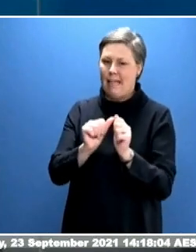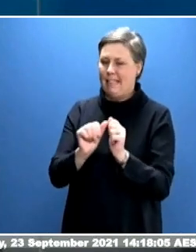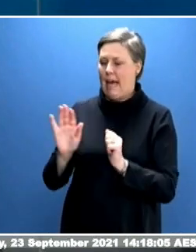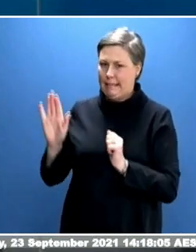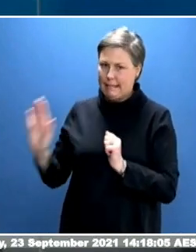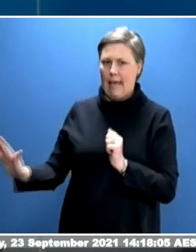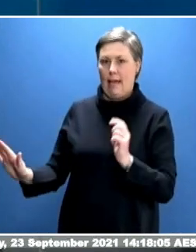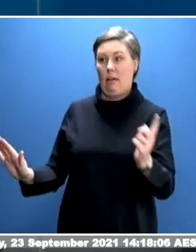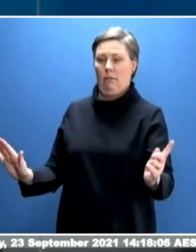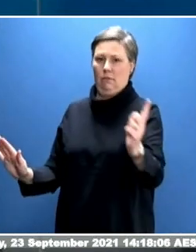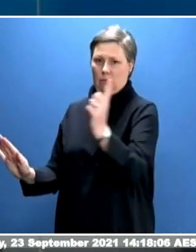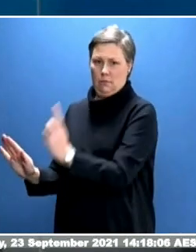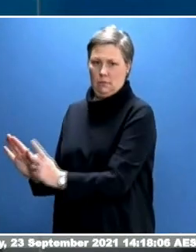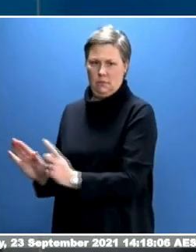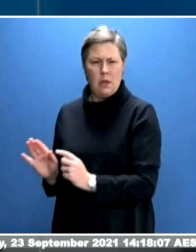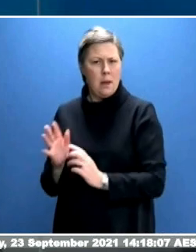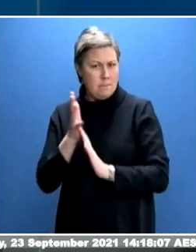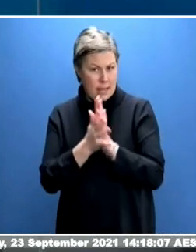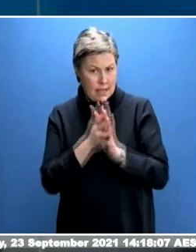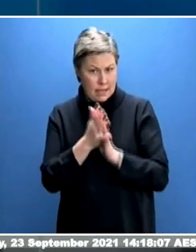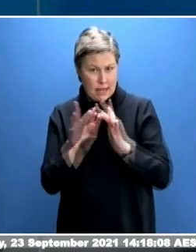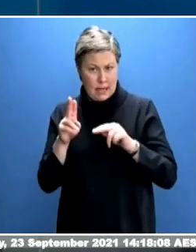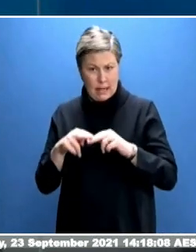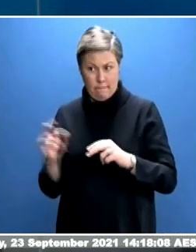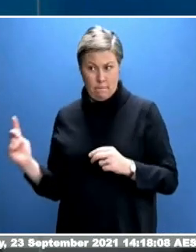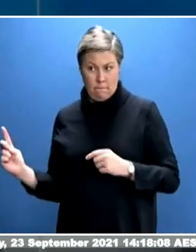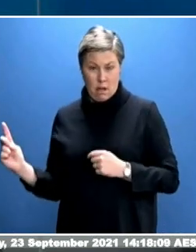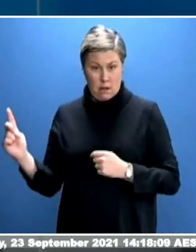But in taking them out, I take it that they would go with a